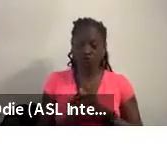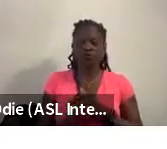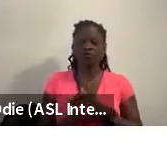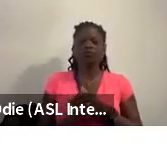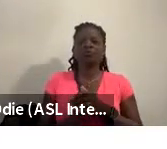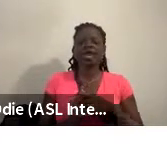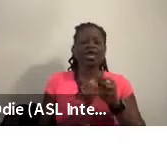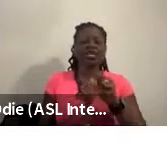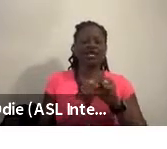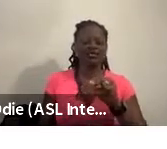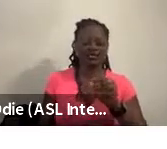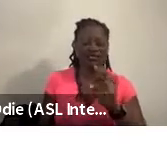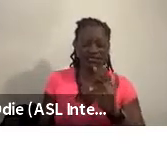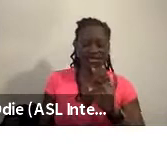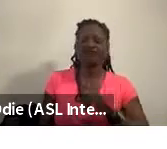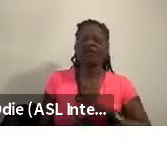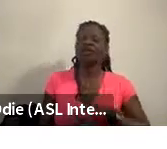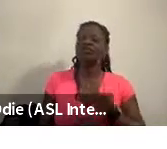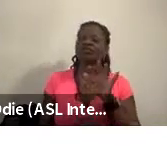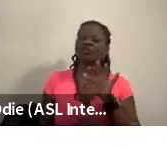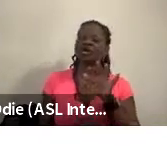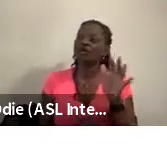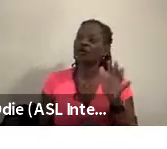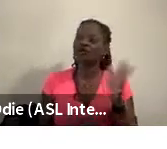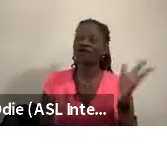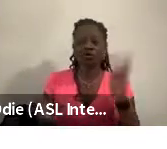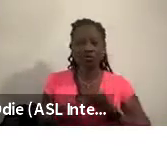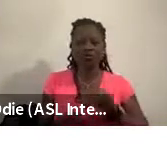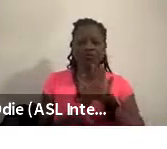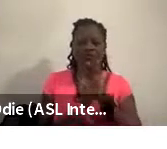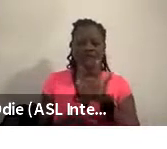five percent and the response rate at Arkes was eighty two percent.